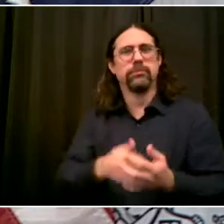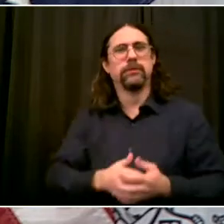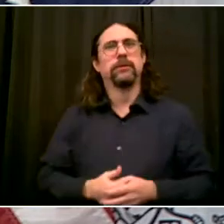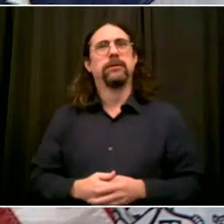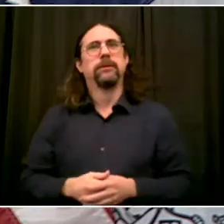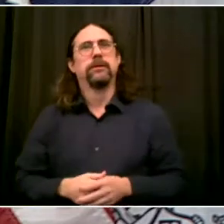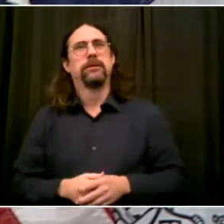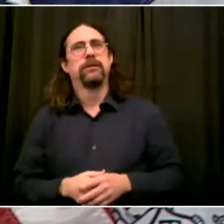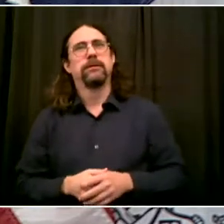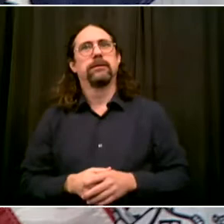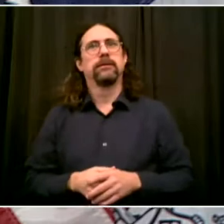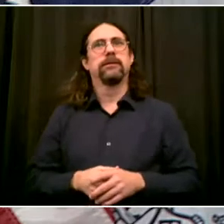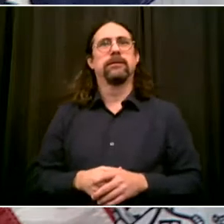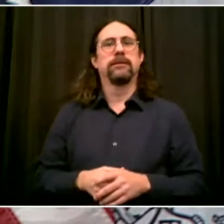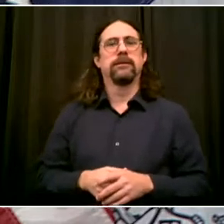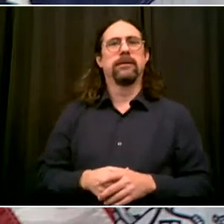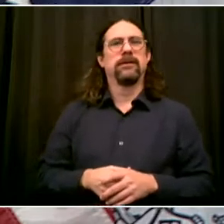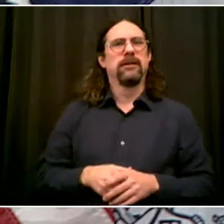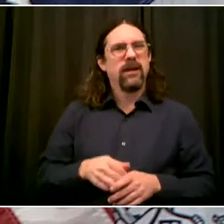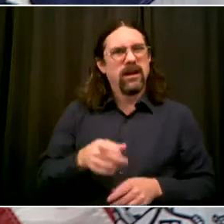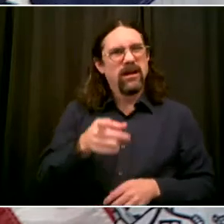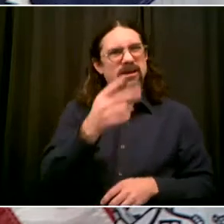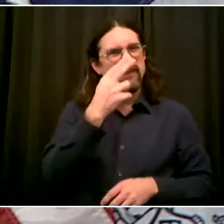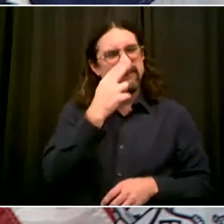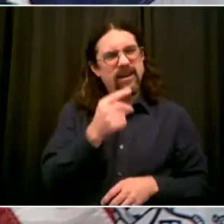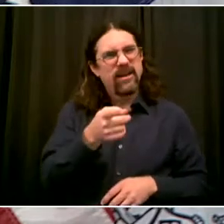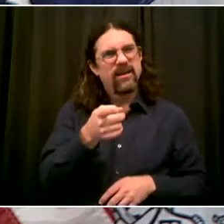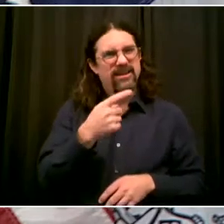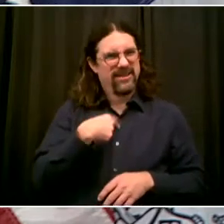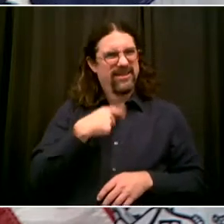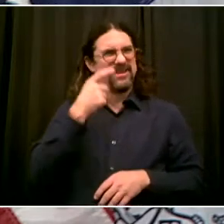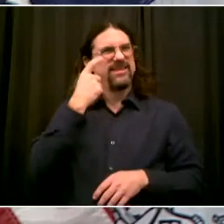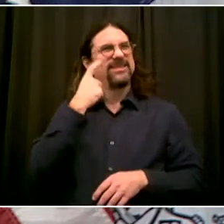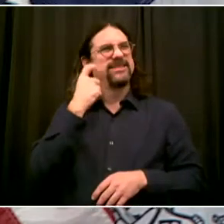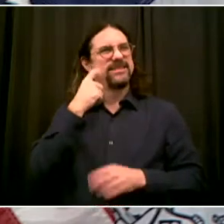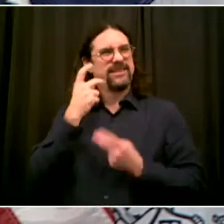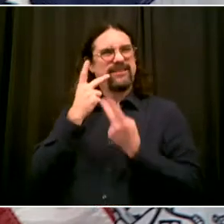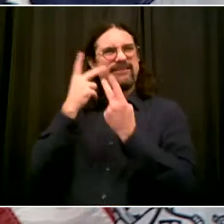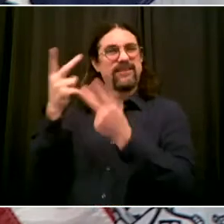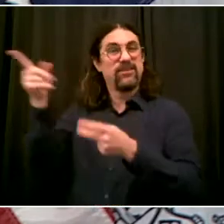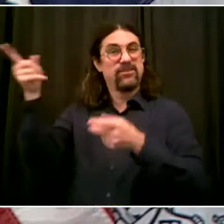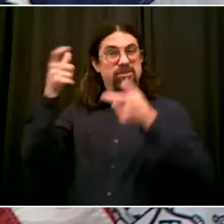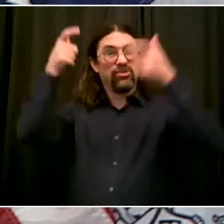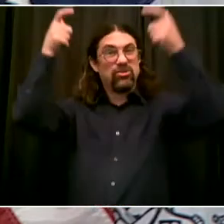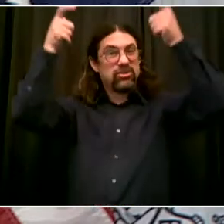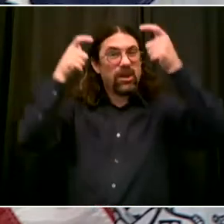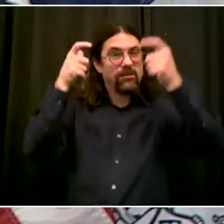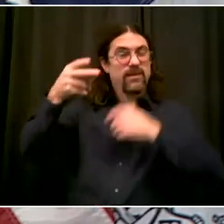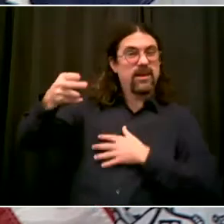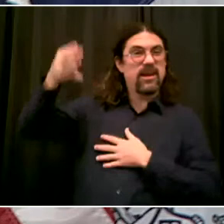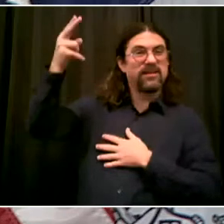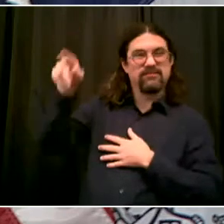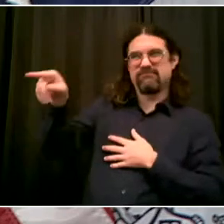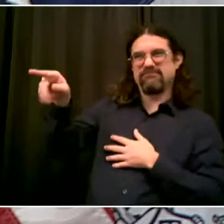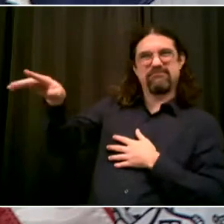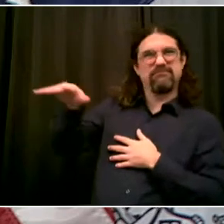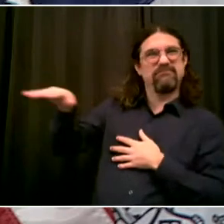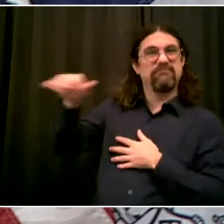ISRO PVIVINGDI THE SUPPORT TO OPEN A NEW EECADUTIONAL